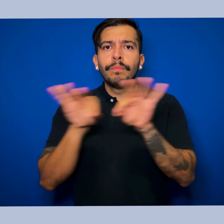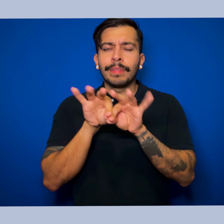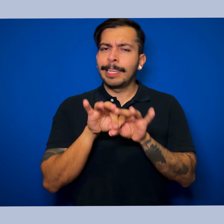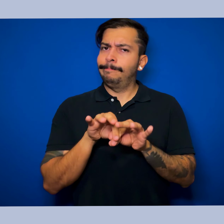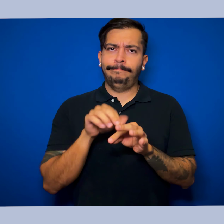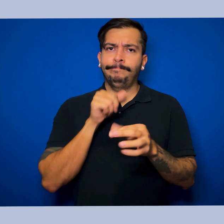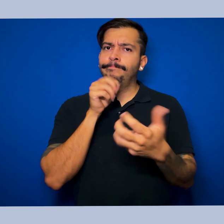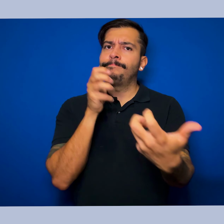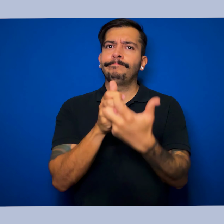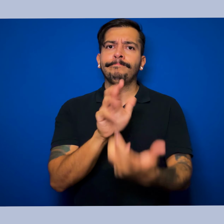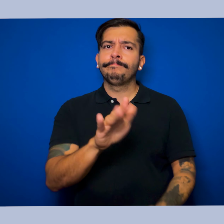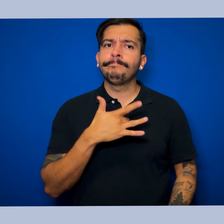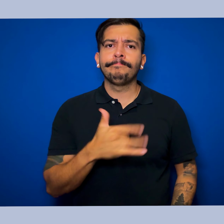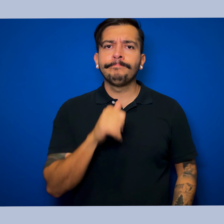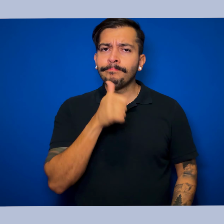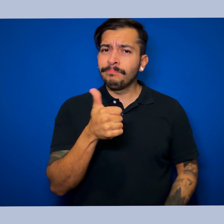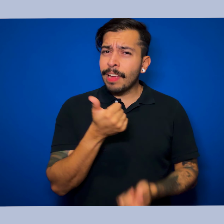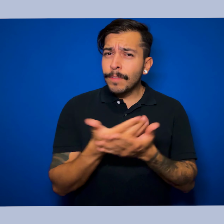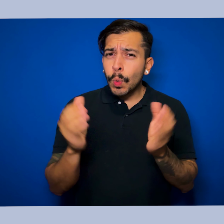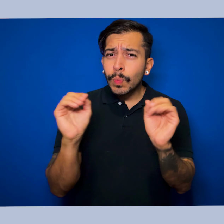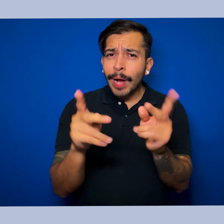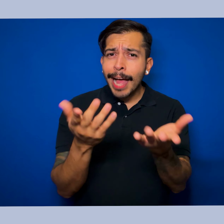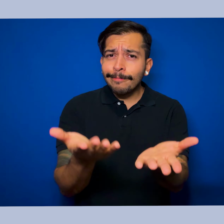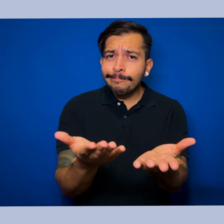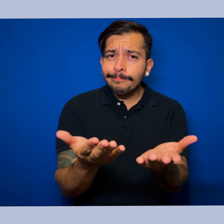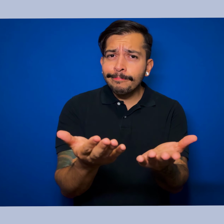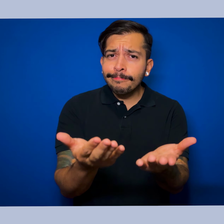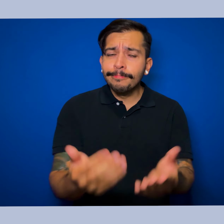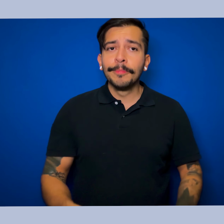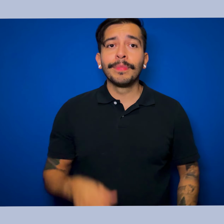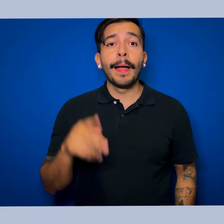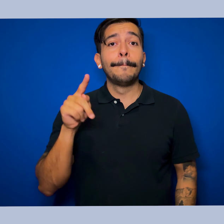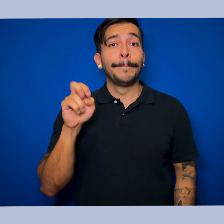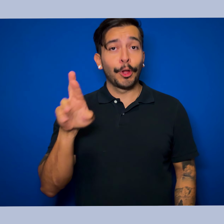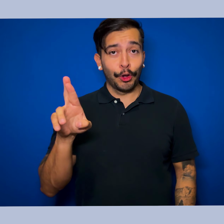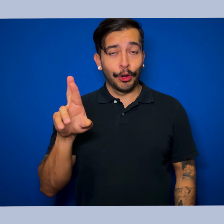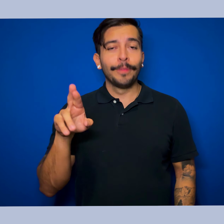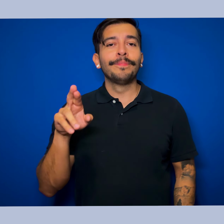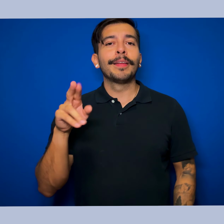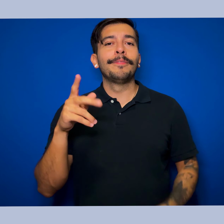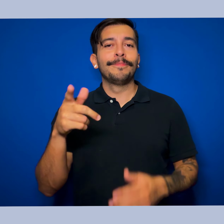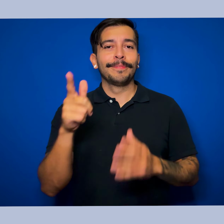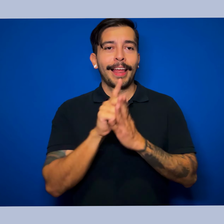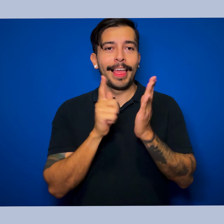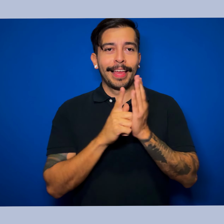This is unusual for you. Is everything okay? Patrick, Paralegal.